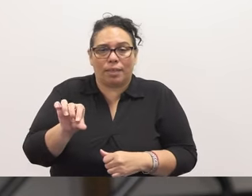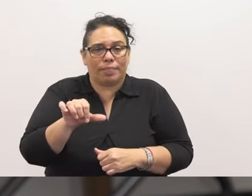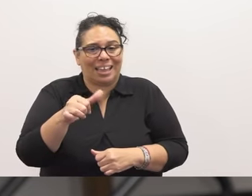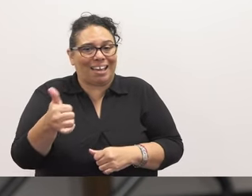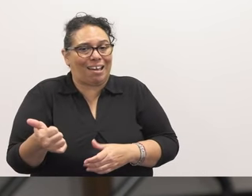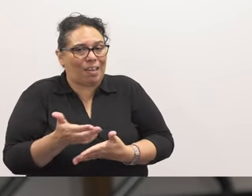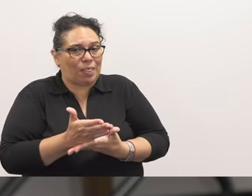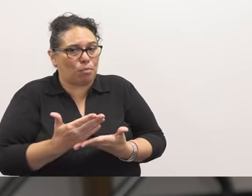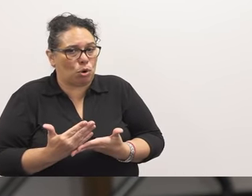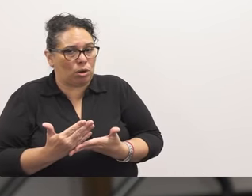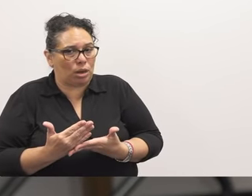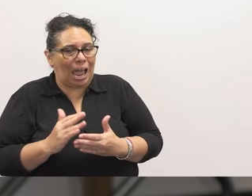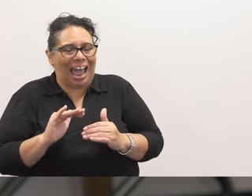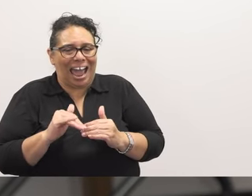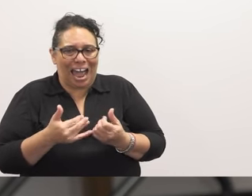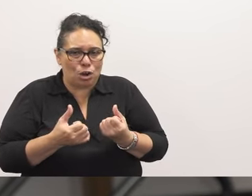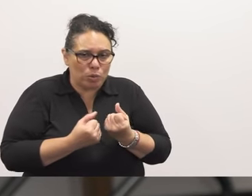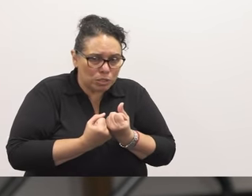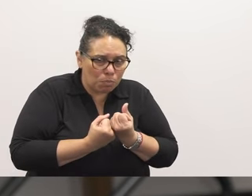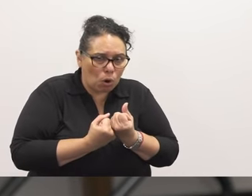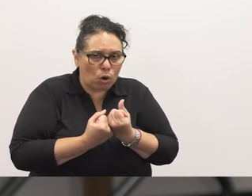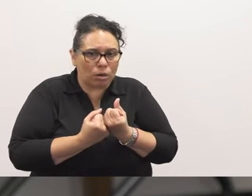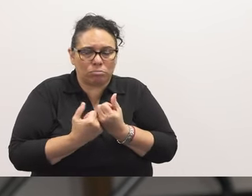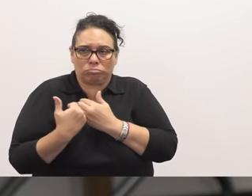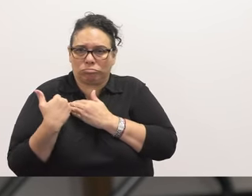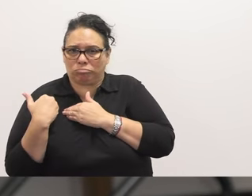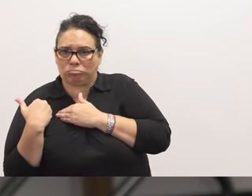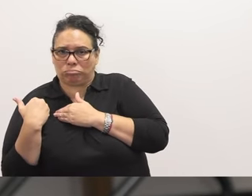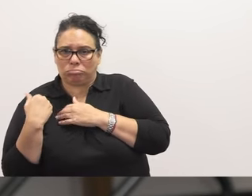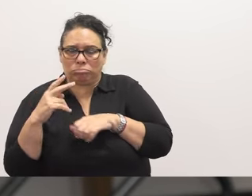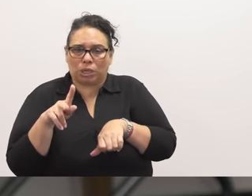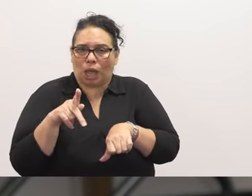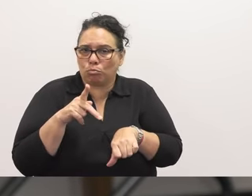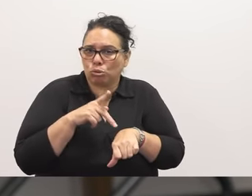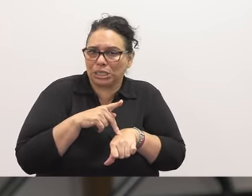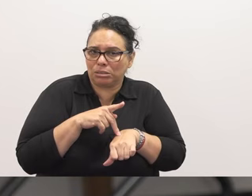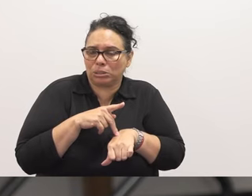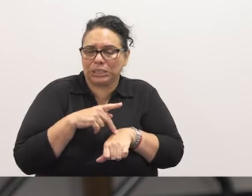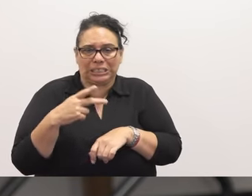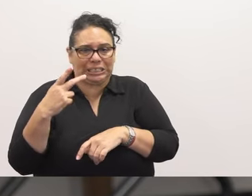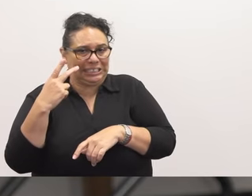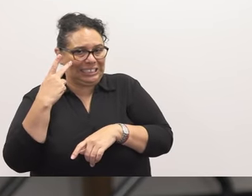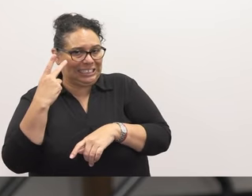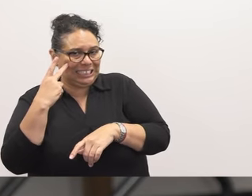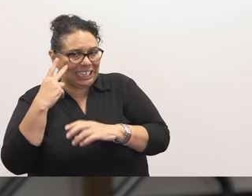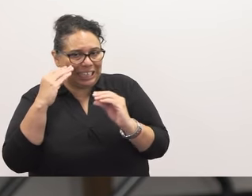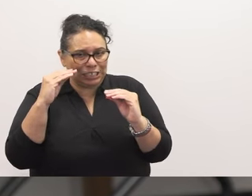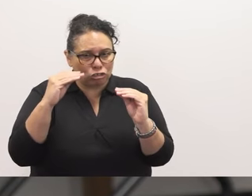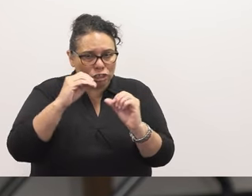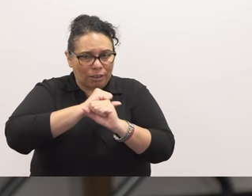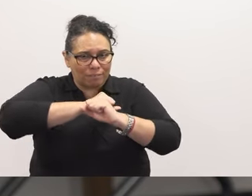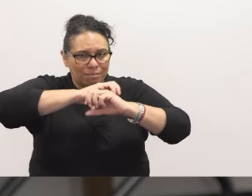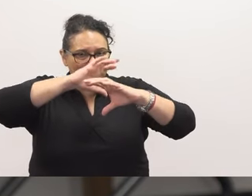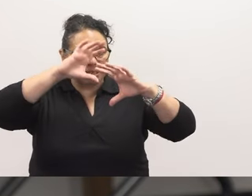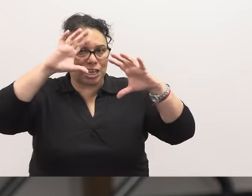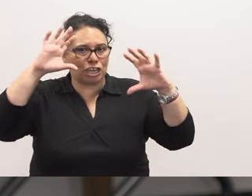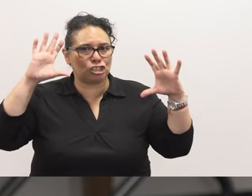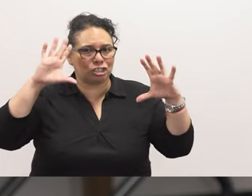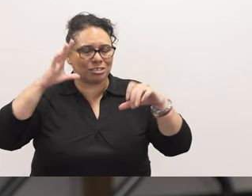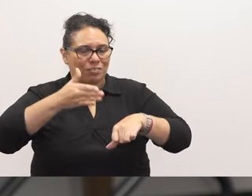then how do we support and hold accountable our principles to see that instructional vision through to improvement in the classroom.